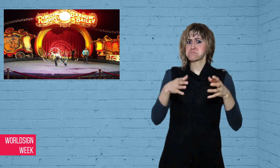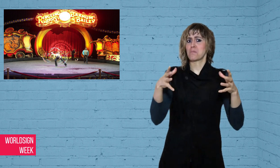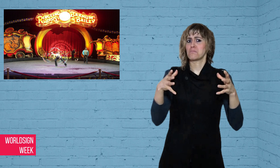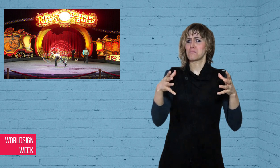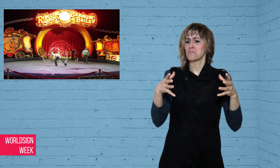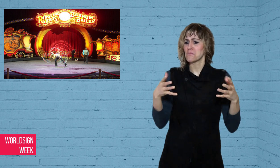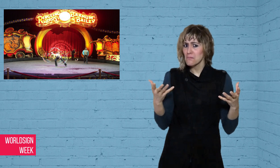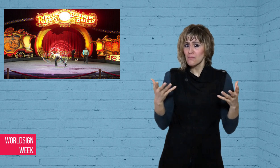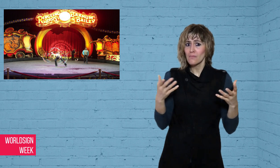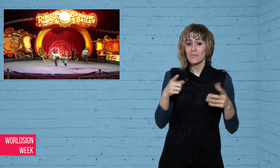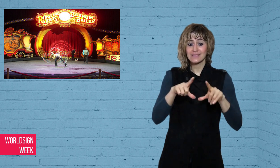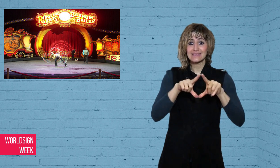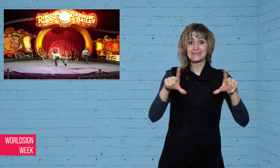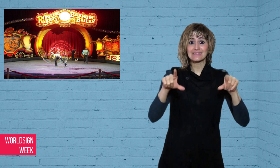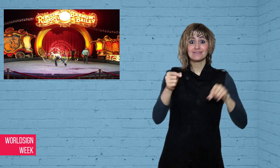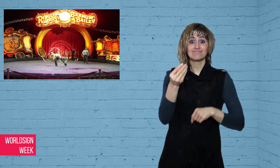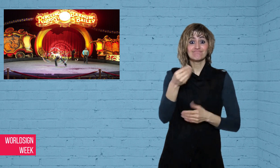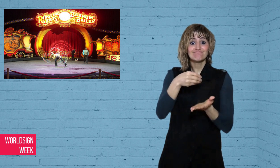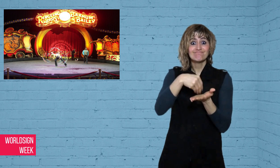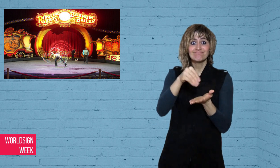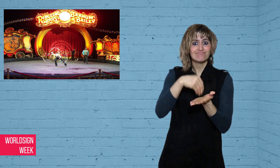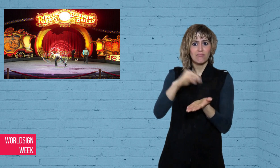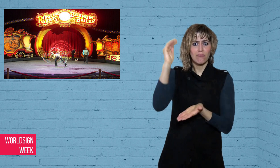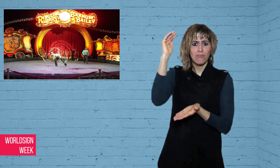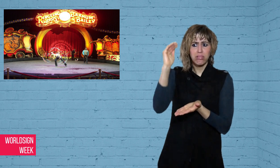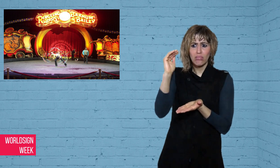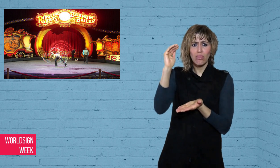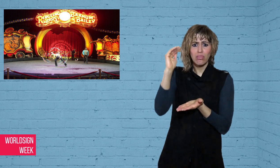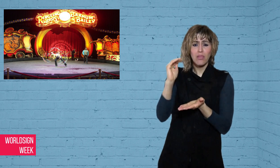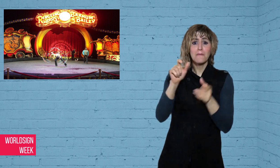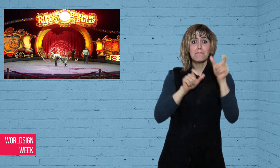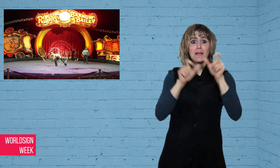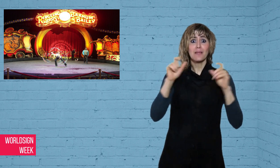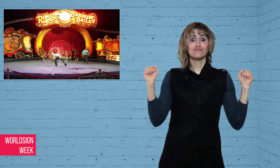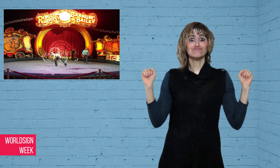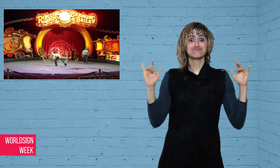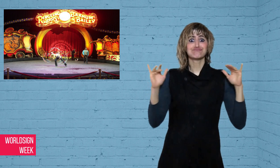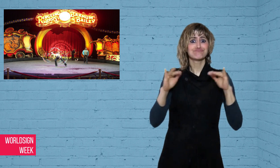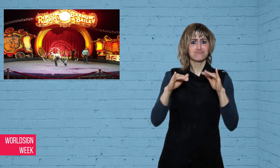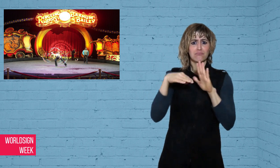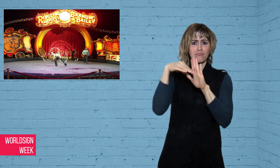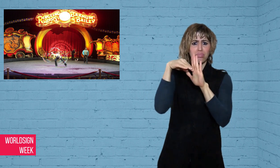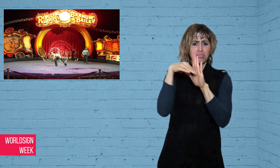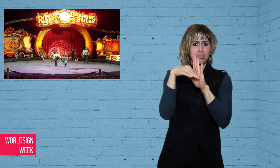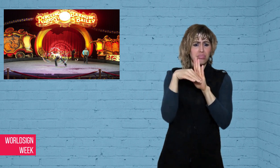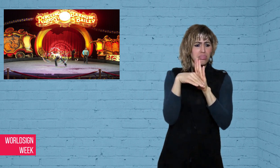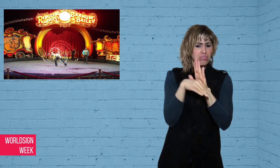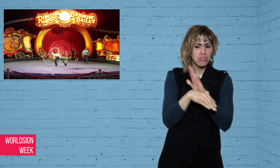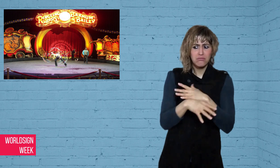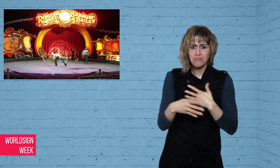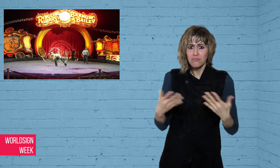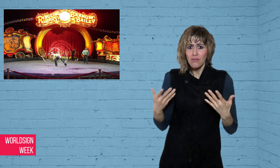negative public opinion of forcing wild